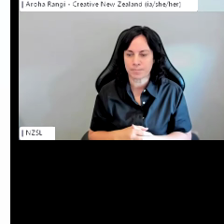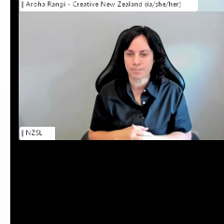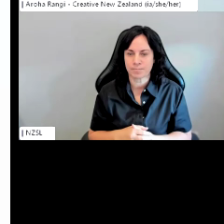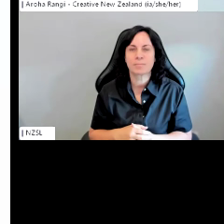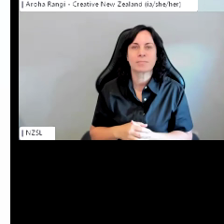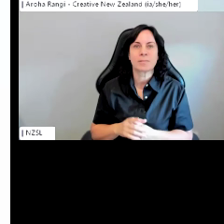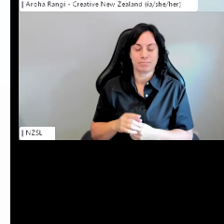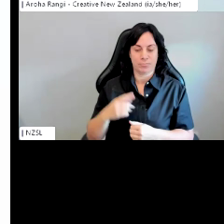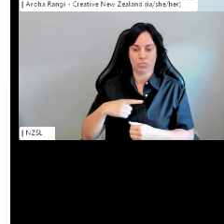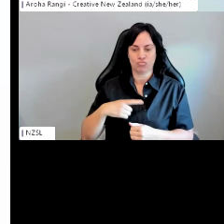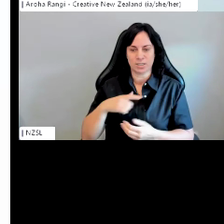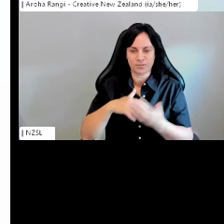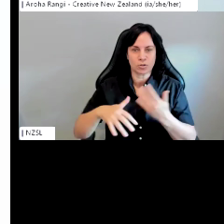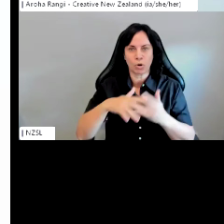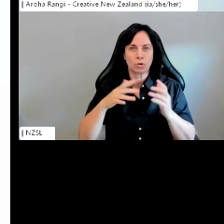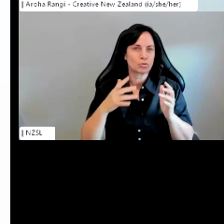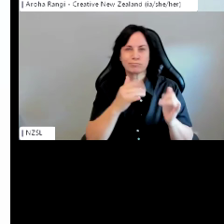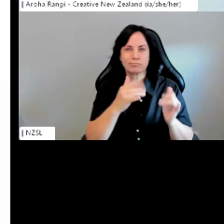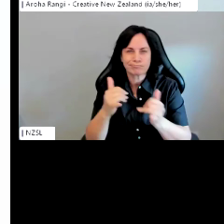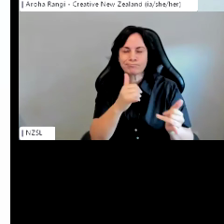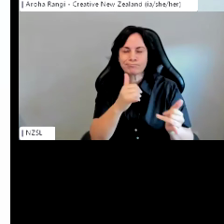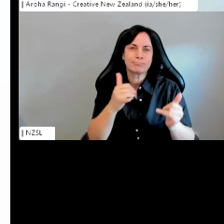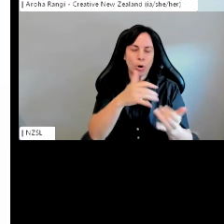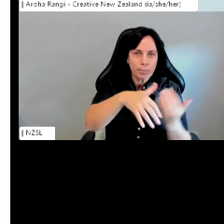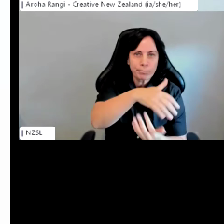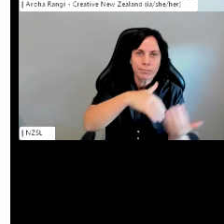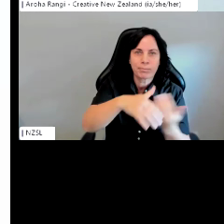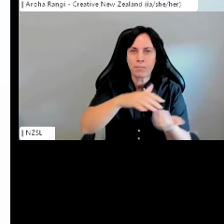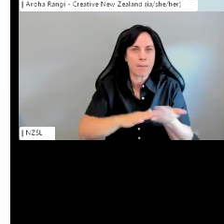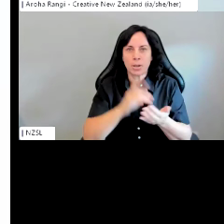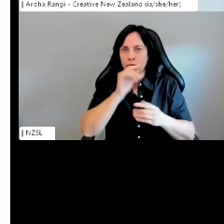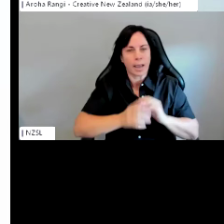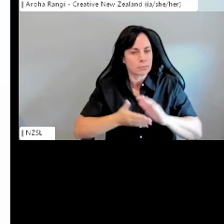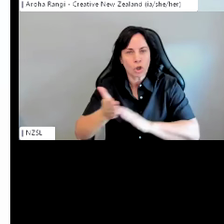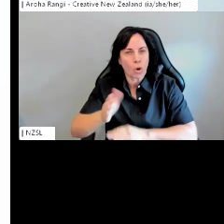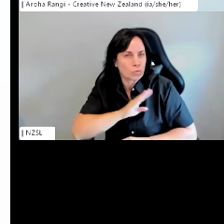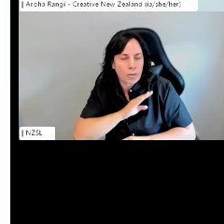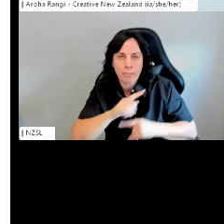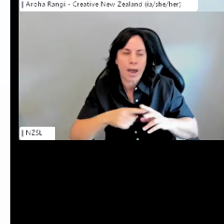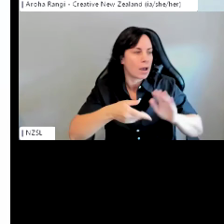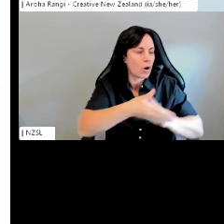you could do this in the pub, couldn't you? Or you could do this in the park. Um, so what is it